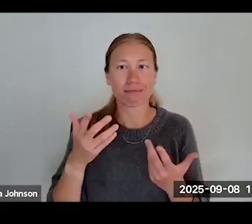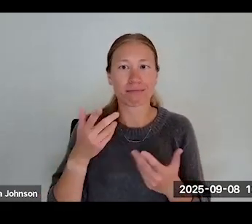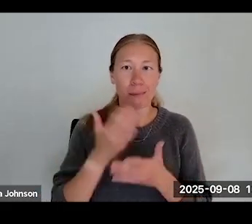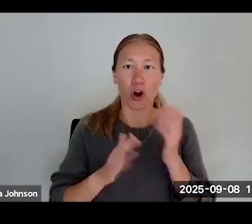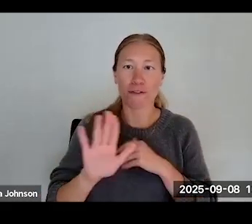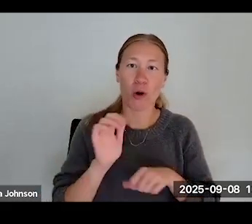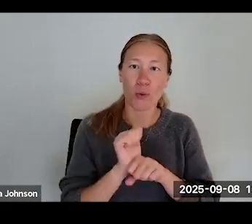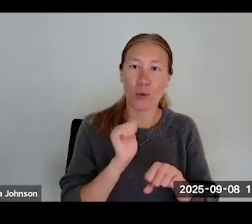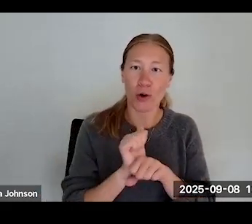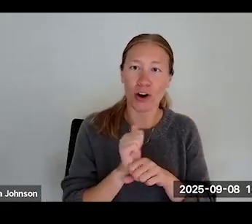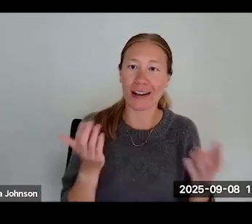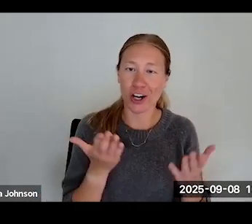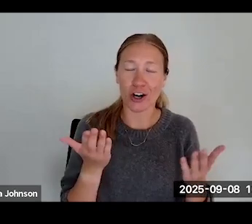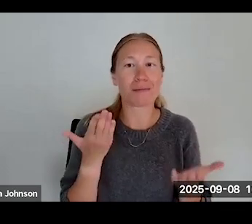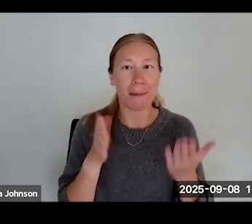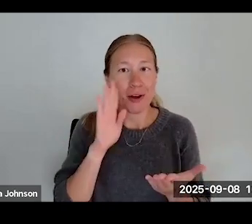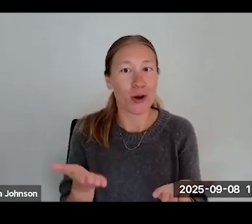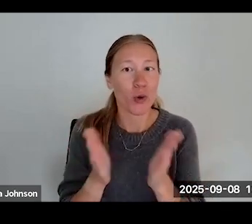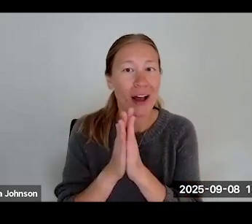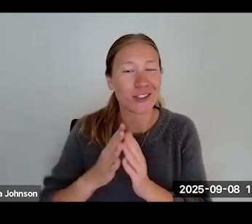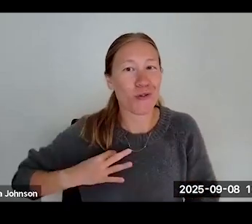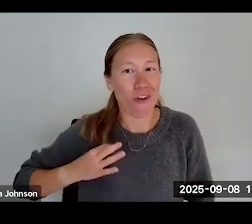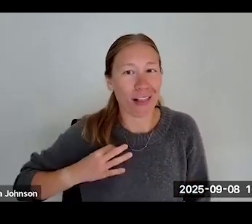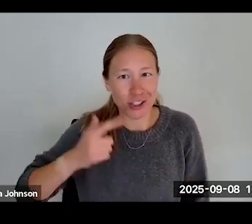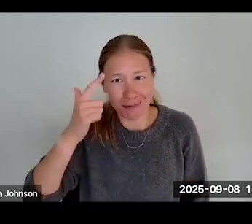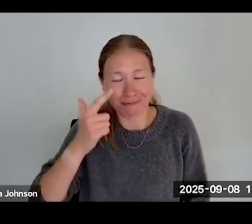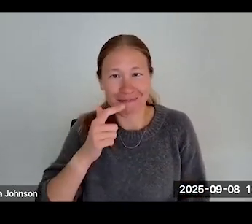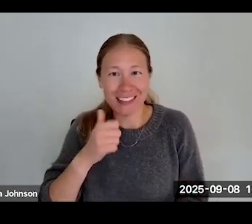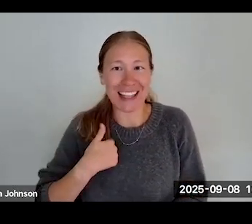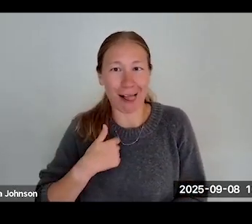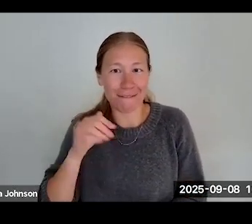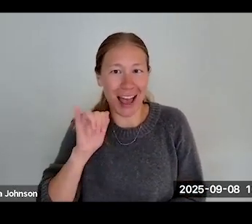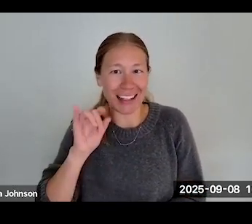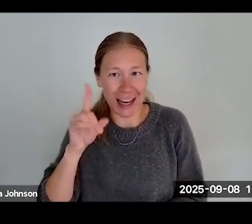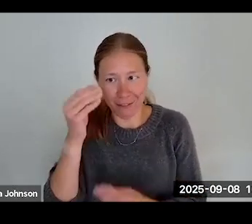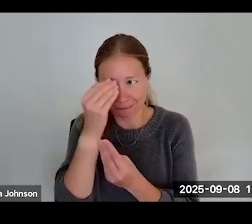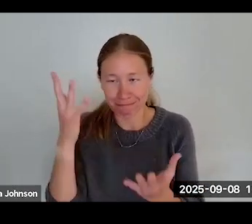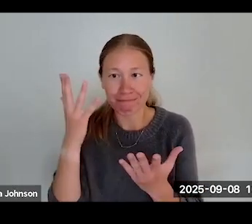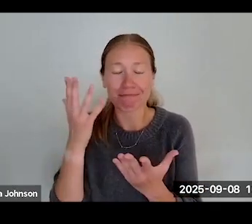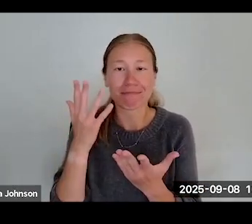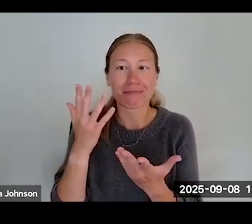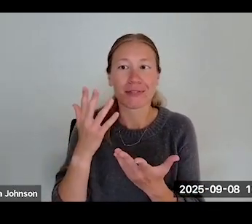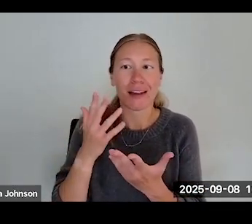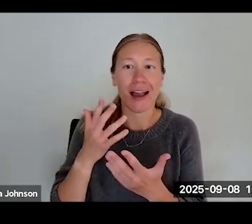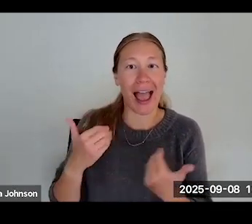at the University of Michigan to voluntarily self-identify as having a disability. You can update this information at any time